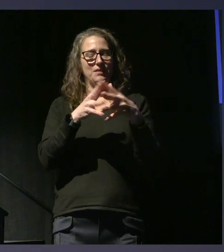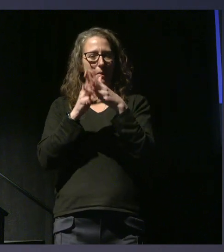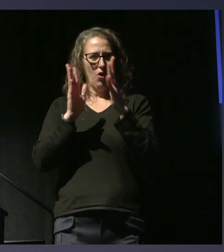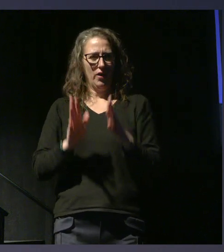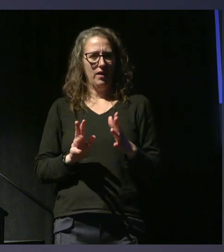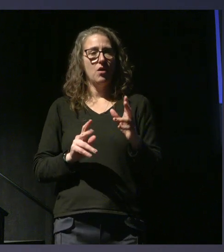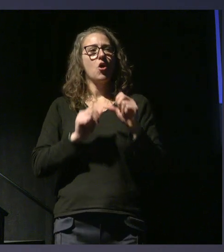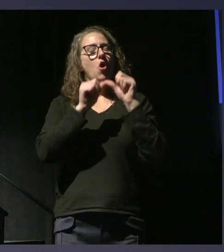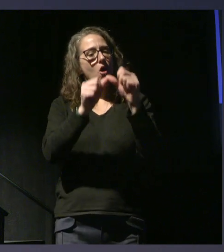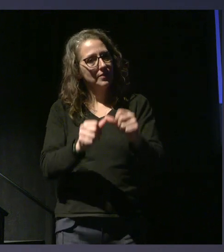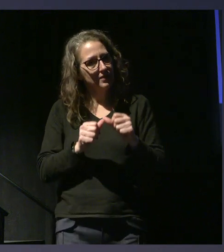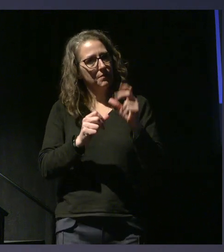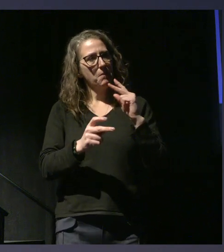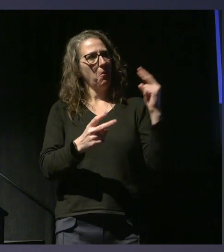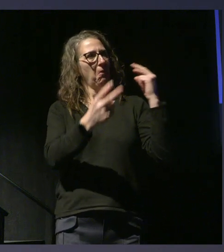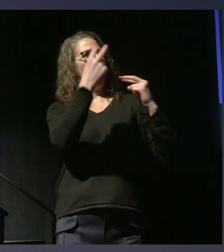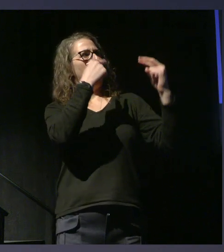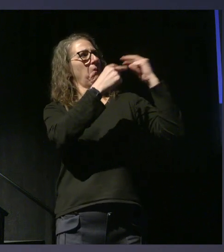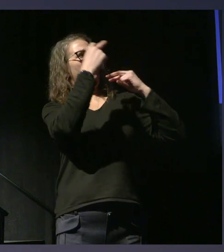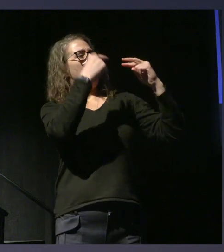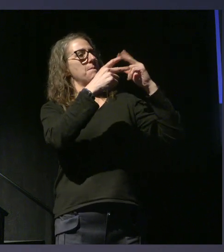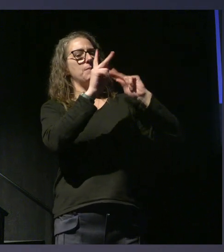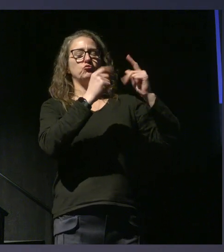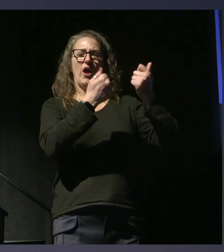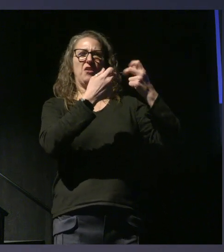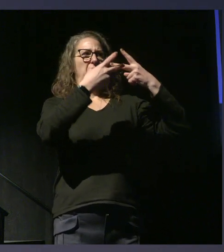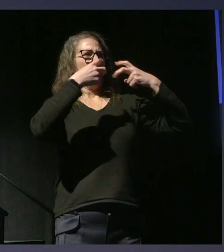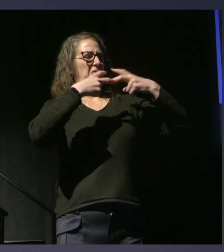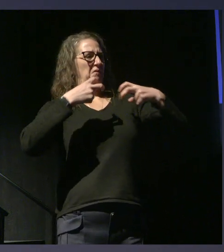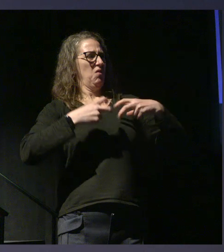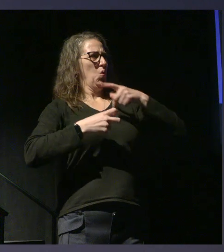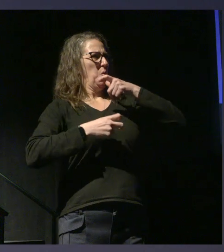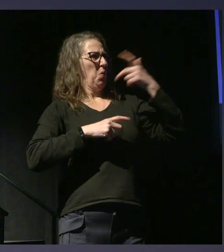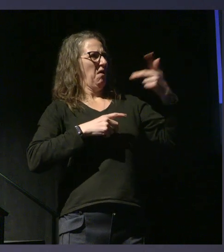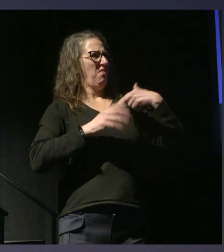attempt to decipher you, place you that horrible question